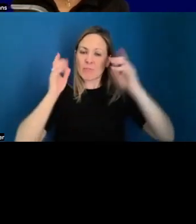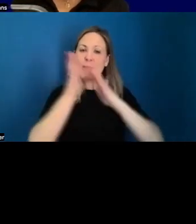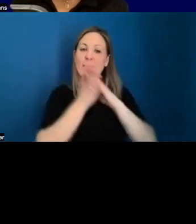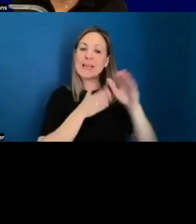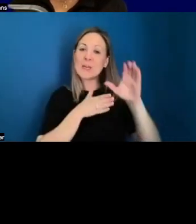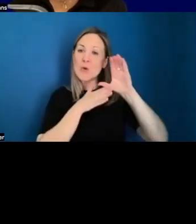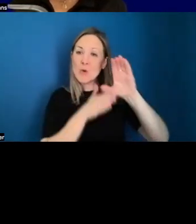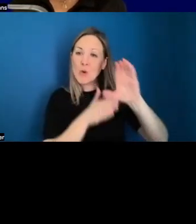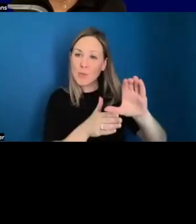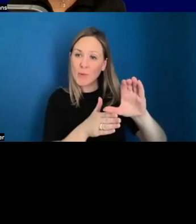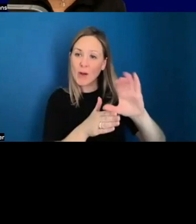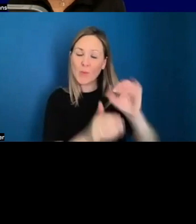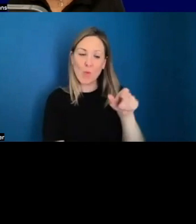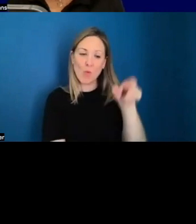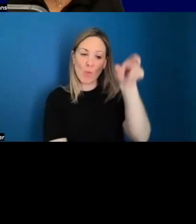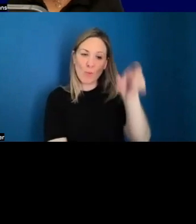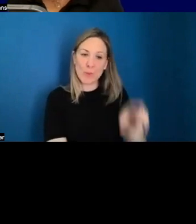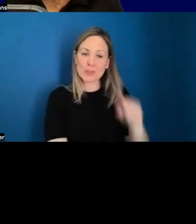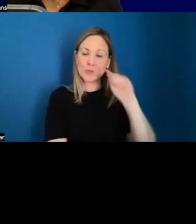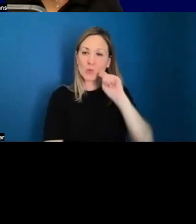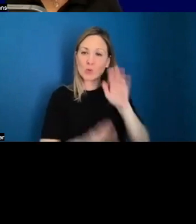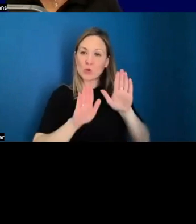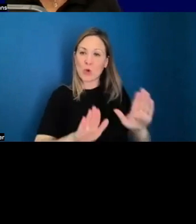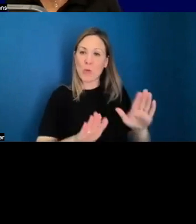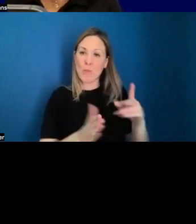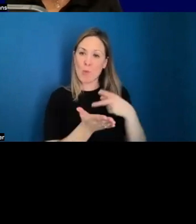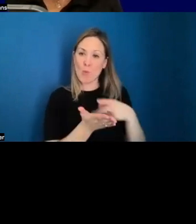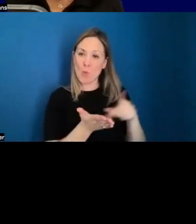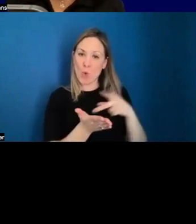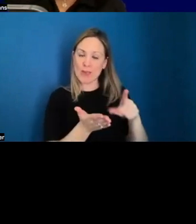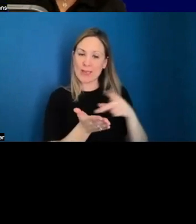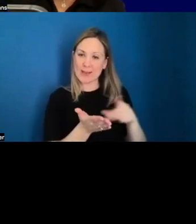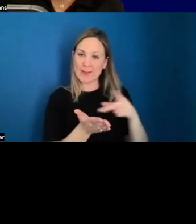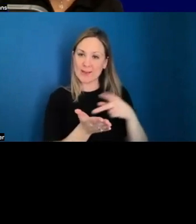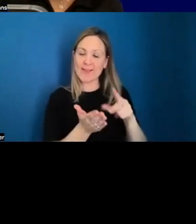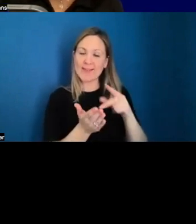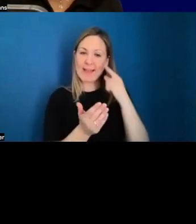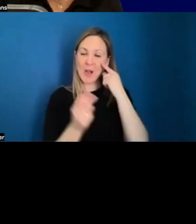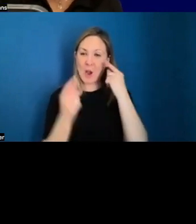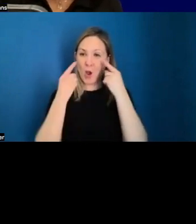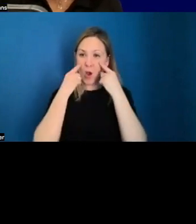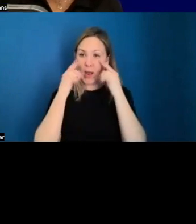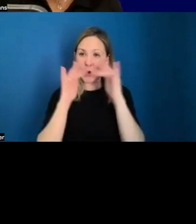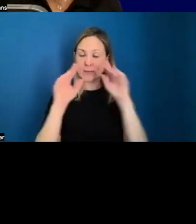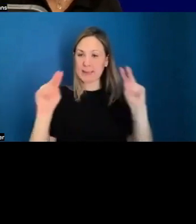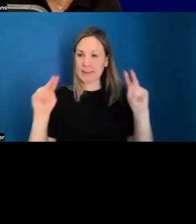would stop walking and re-engage the strategy of eye contact. The communication guide would